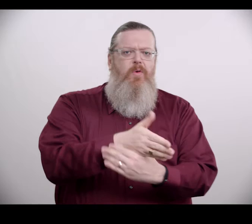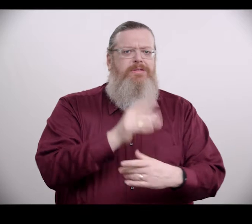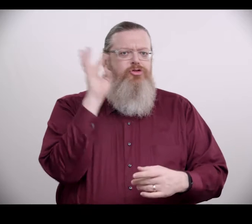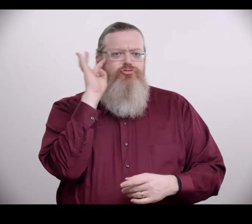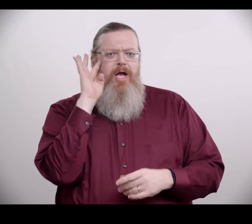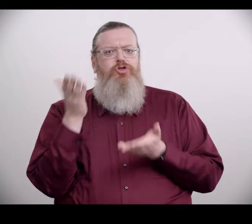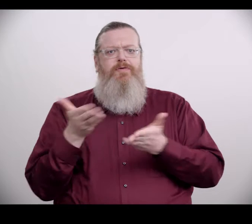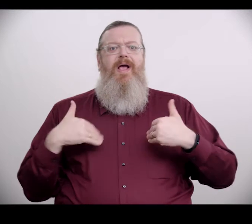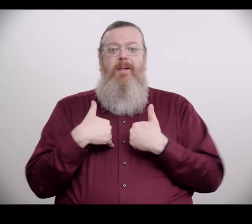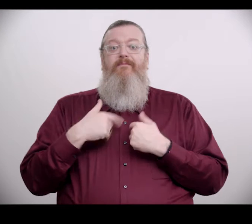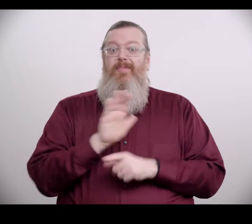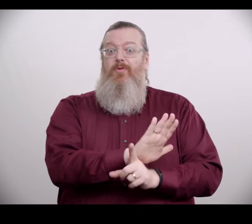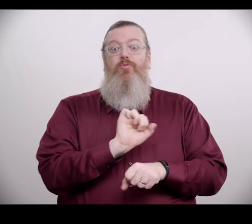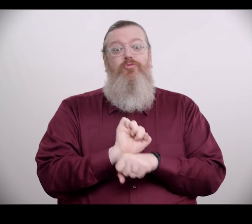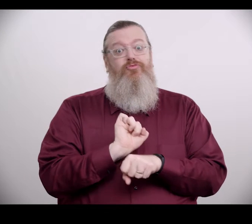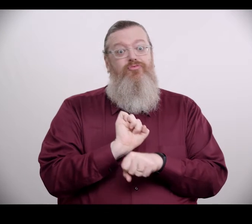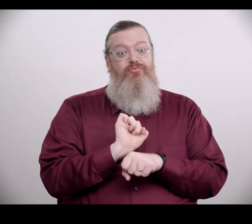their work.